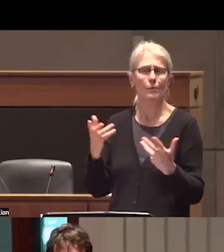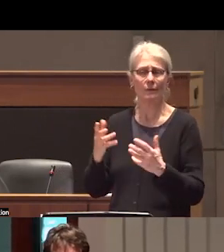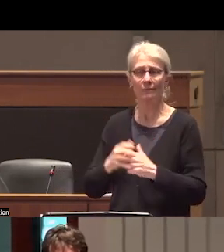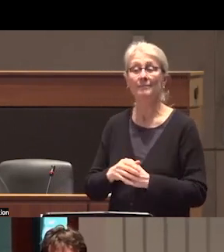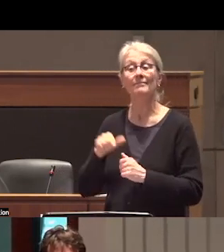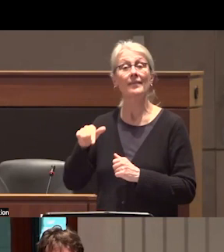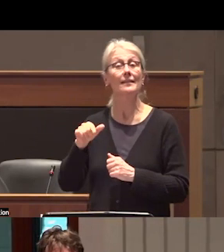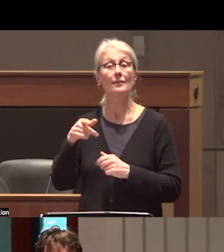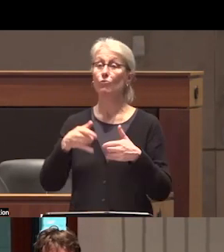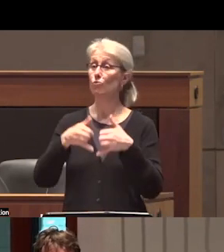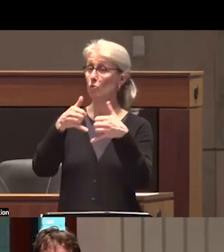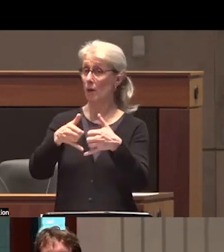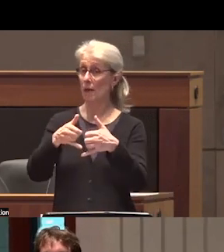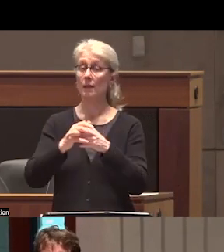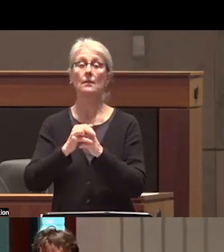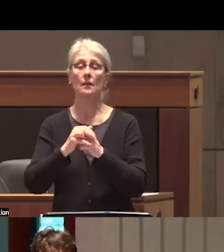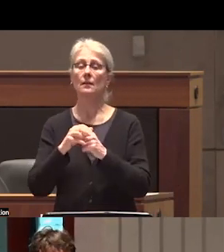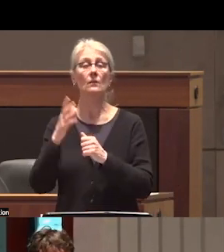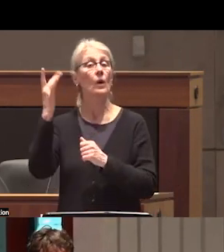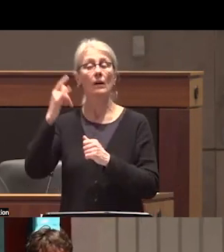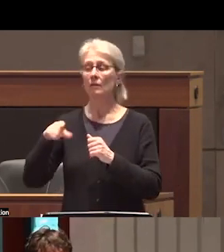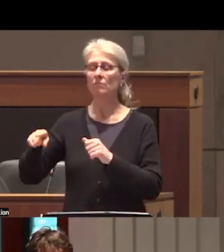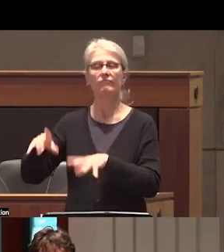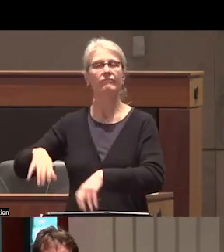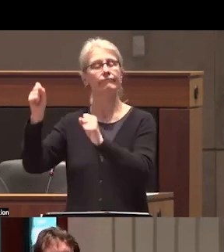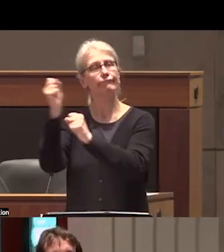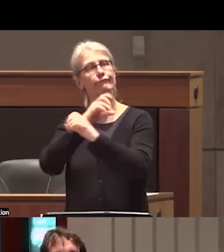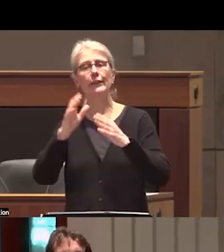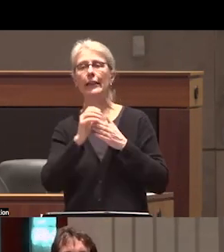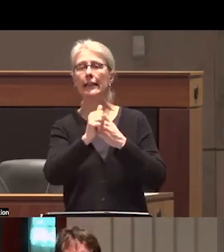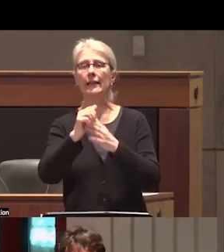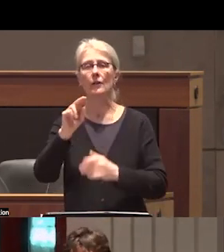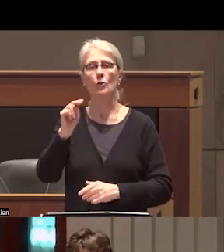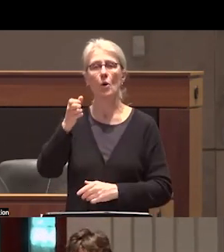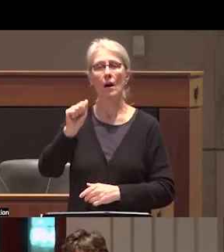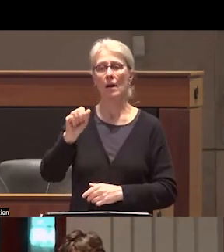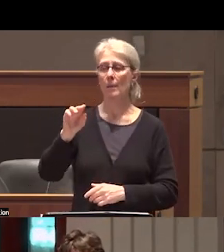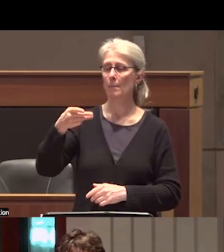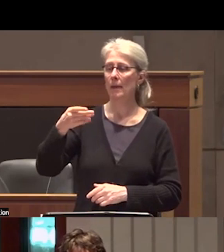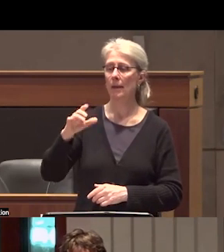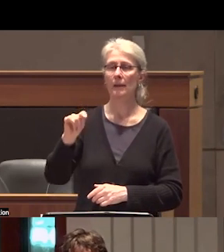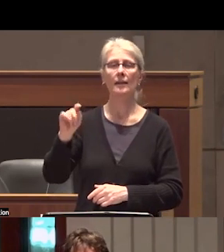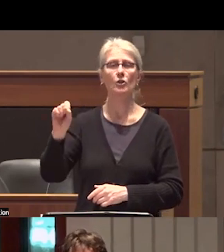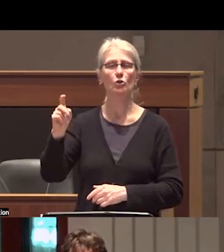Sterling prize is the result of the vision and generosity of Nora and Ted Sterling who in 1993